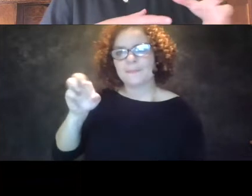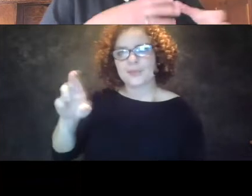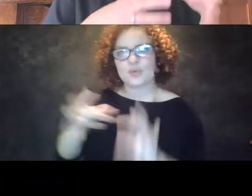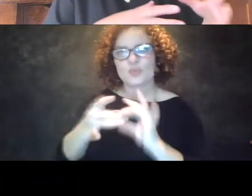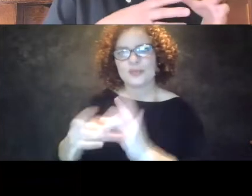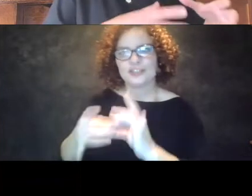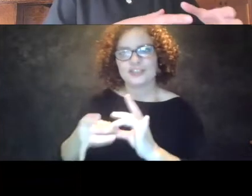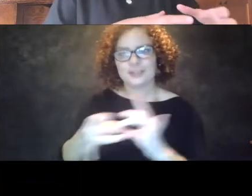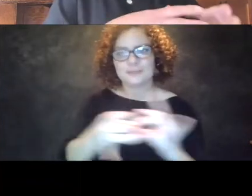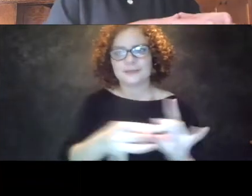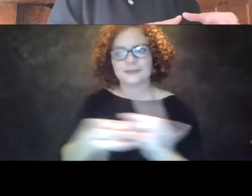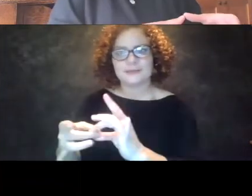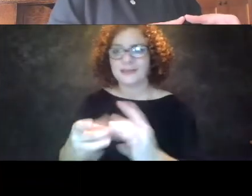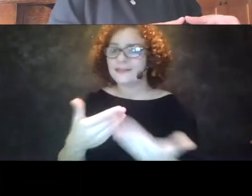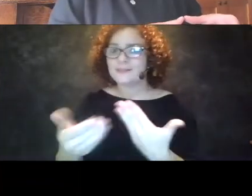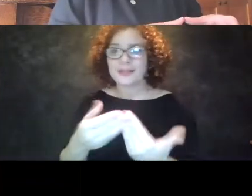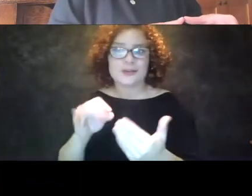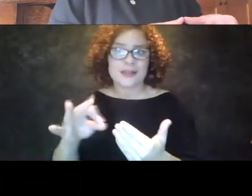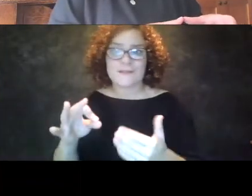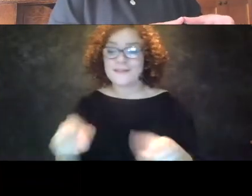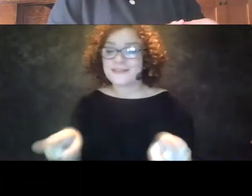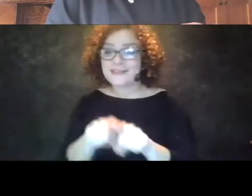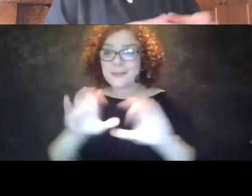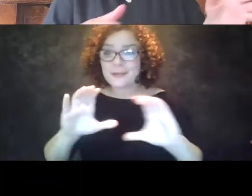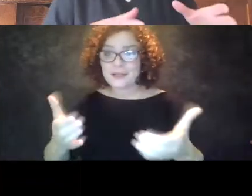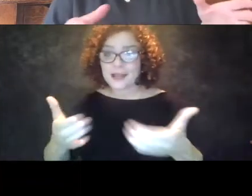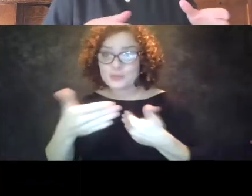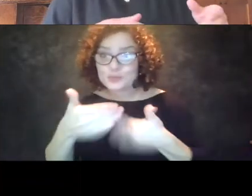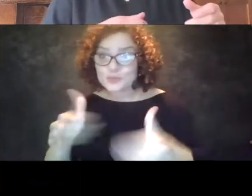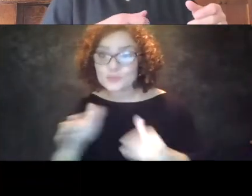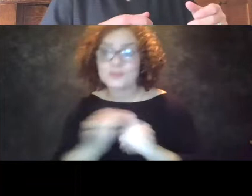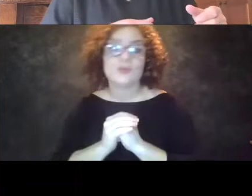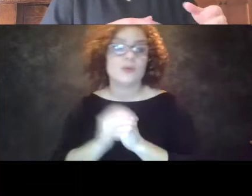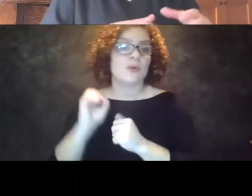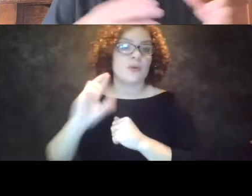integrated, included together in the same classes, or whether they're, they spend some